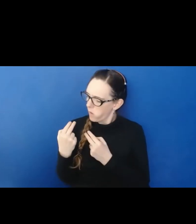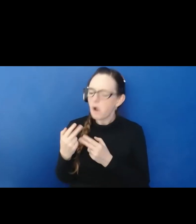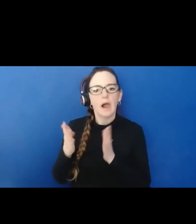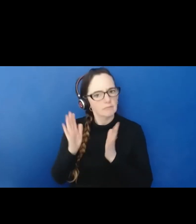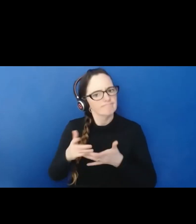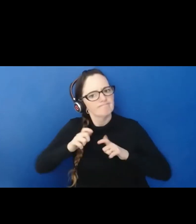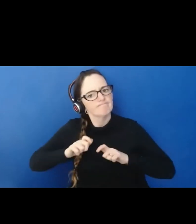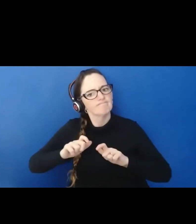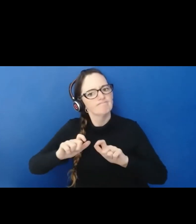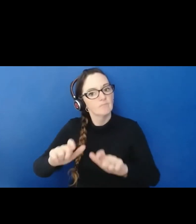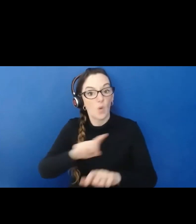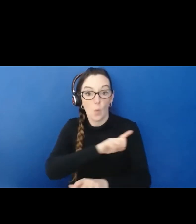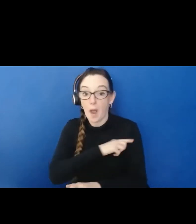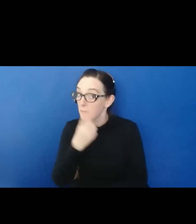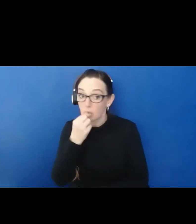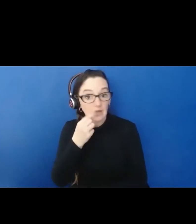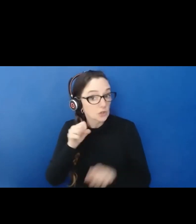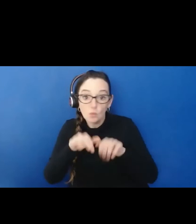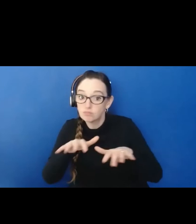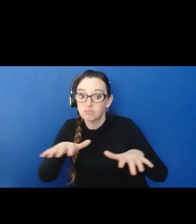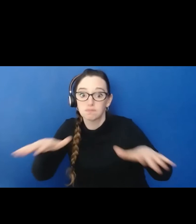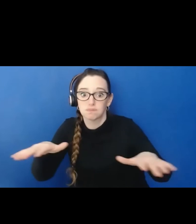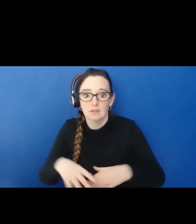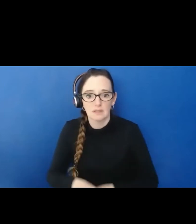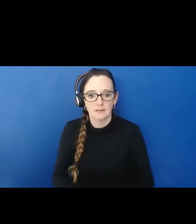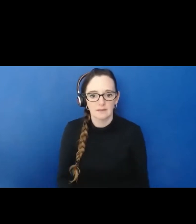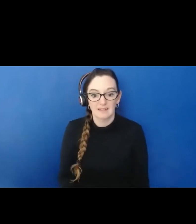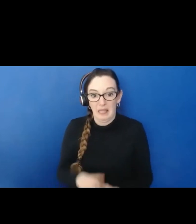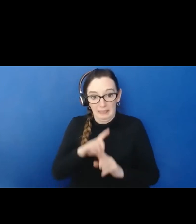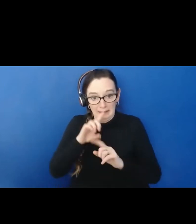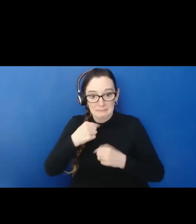and to explore it still. And I think my 10 minutes are up, I very much